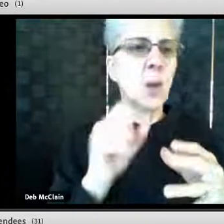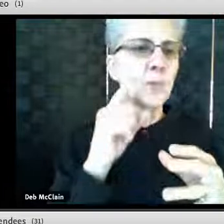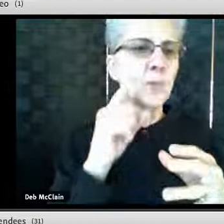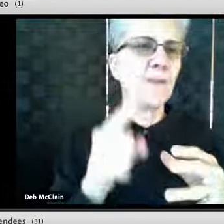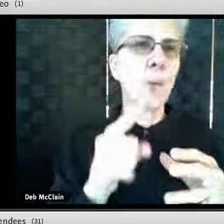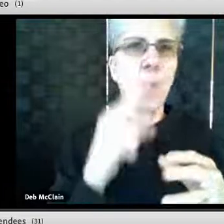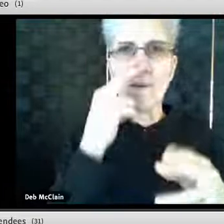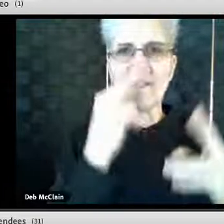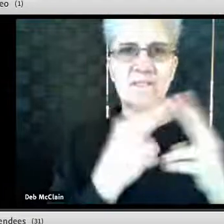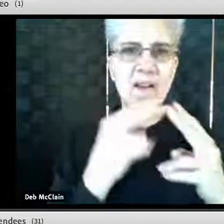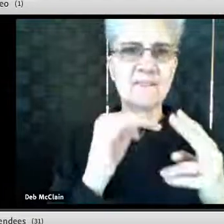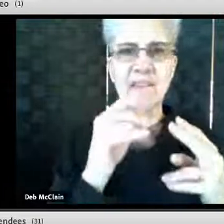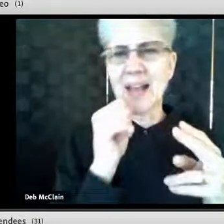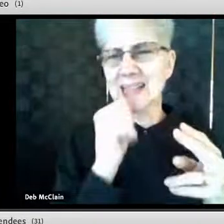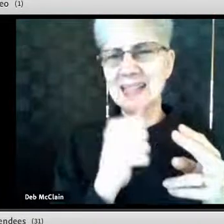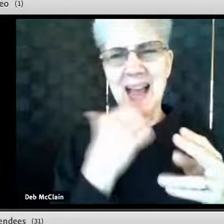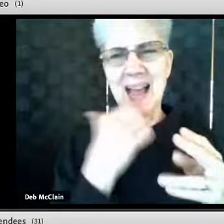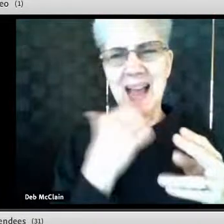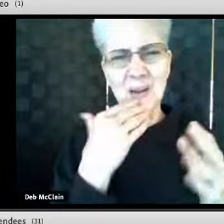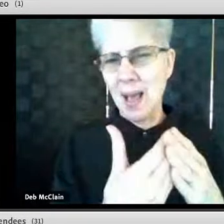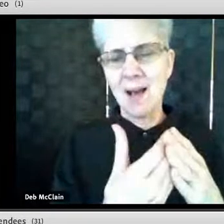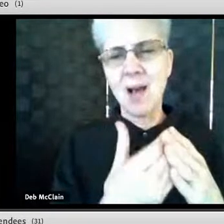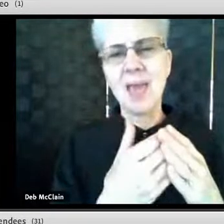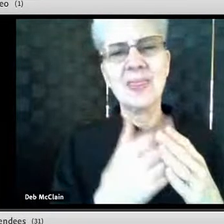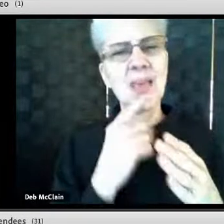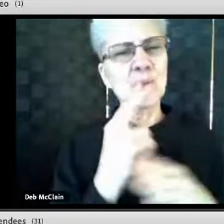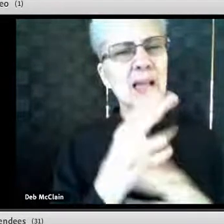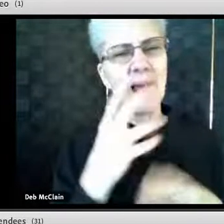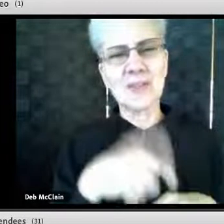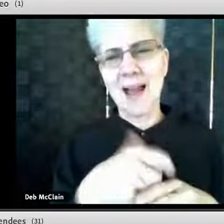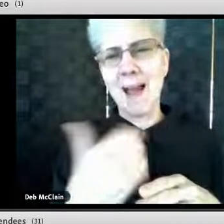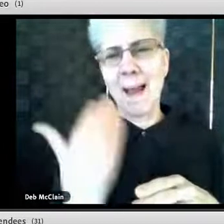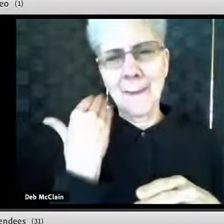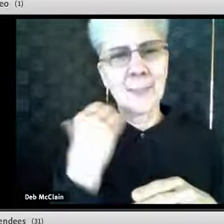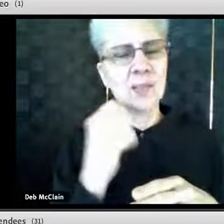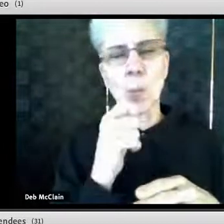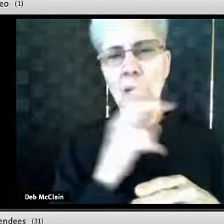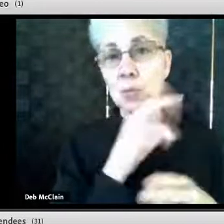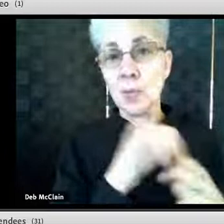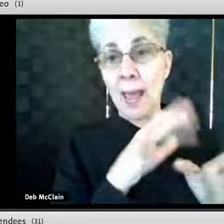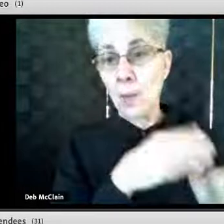videos for fun facts was not as effective, and those are really time-consuming, so we're not going to do those,